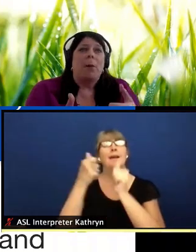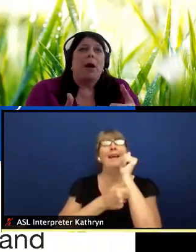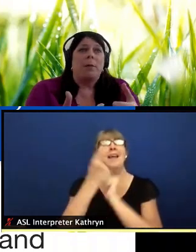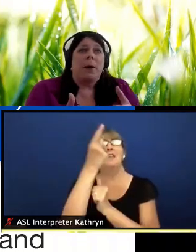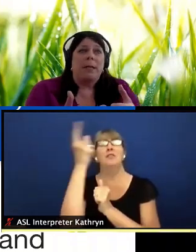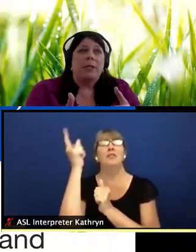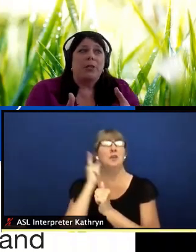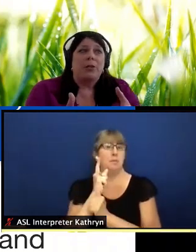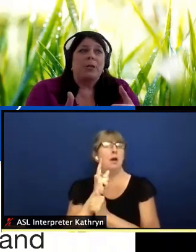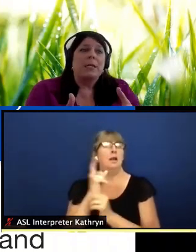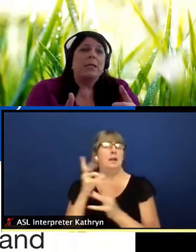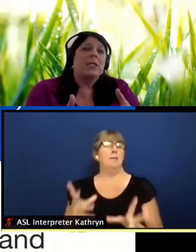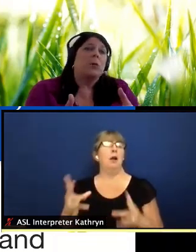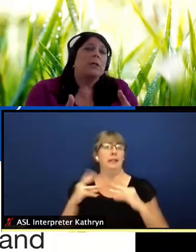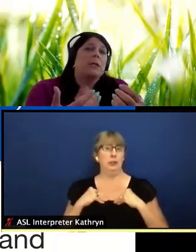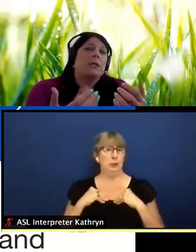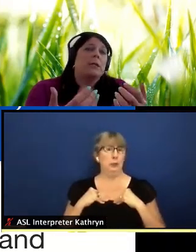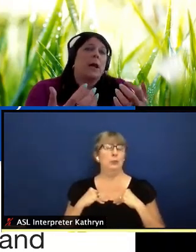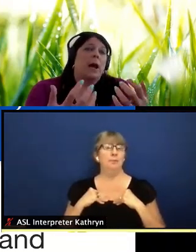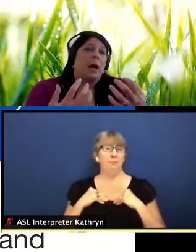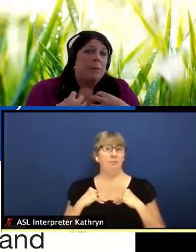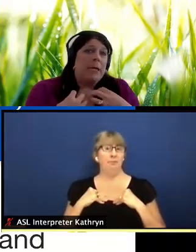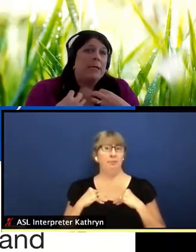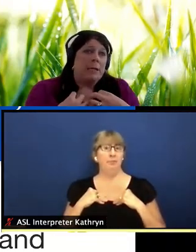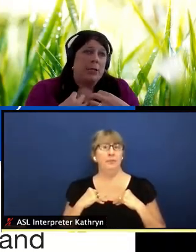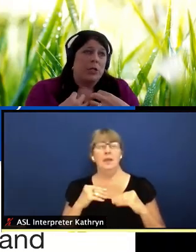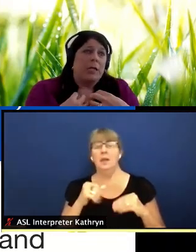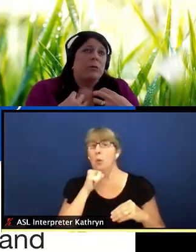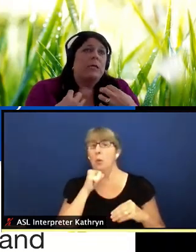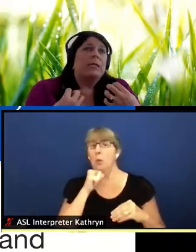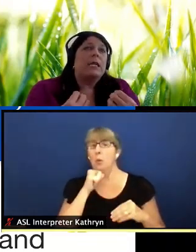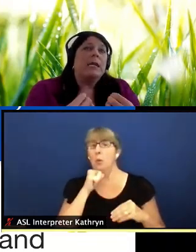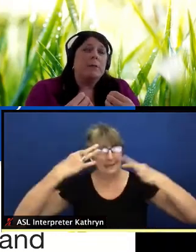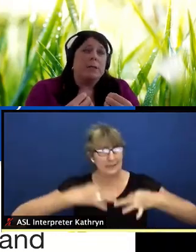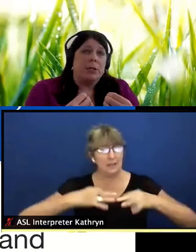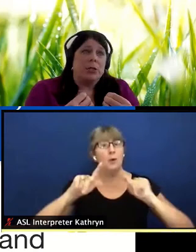bought bought into. This, this wasn't a me decision. It was a team decision.